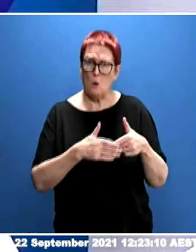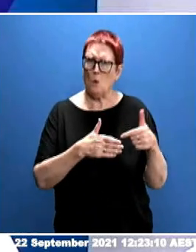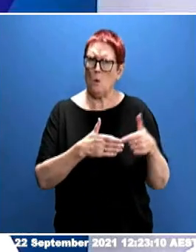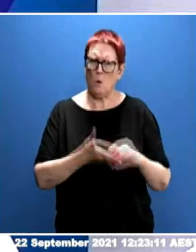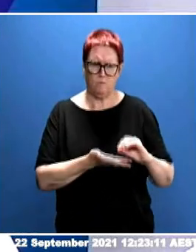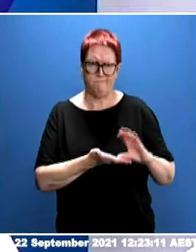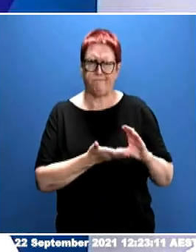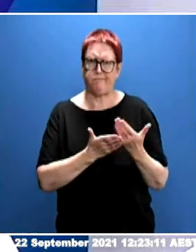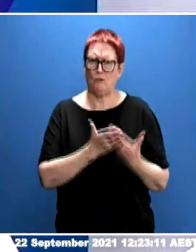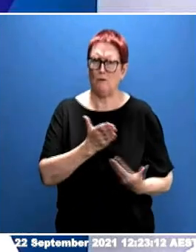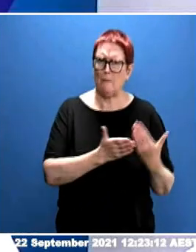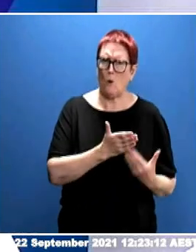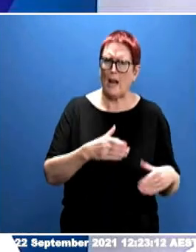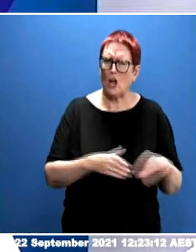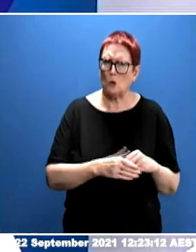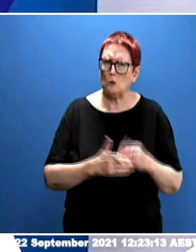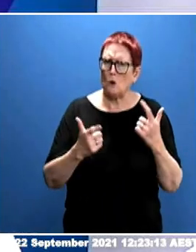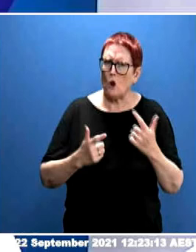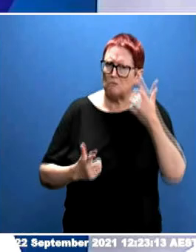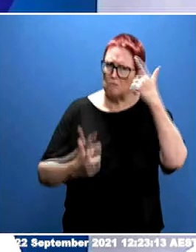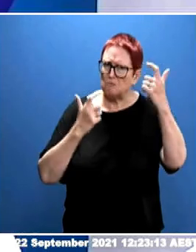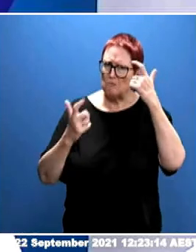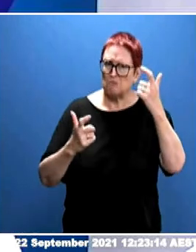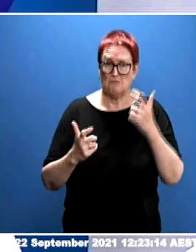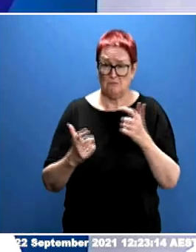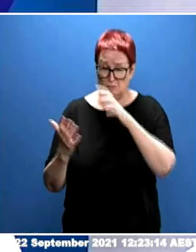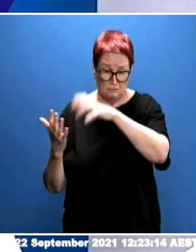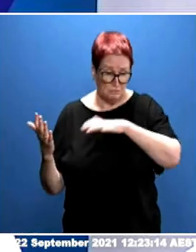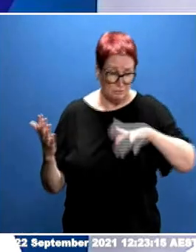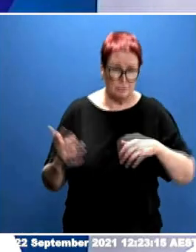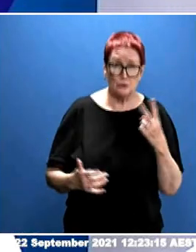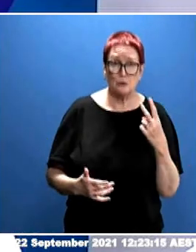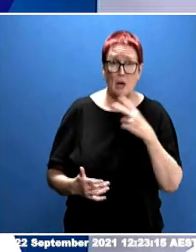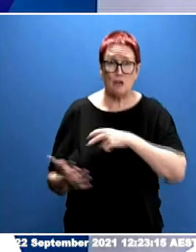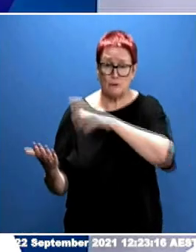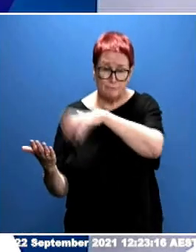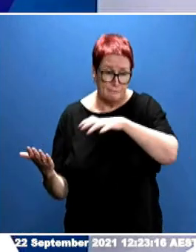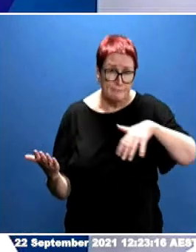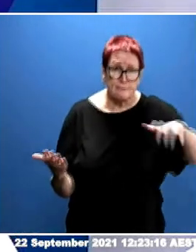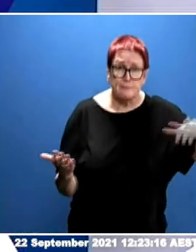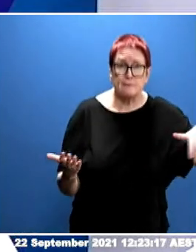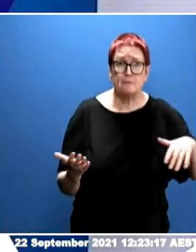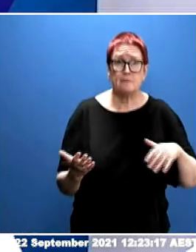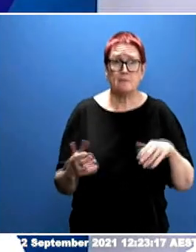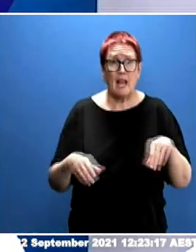quite a number of recommendations, 200-odd pages of the report, including a survey of the literature.